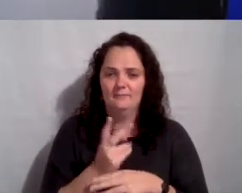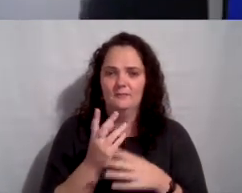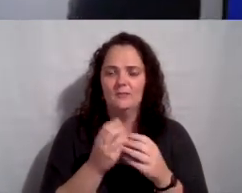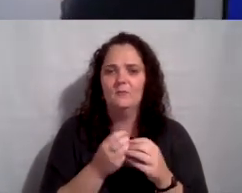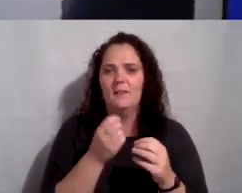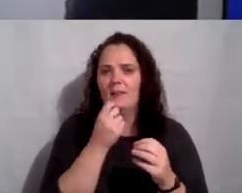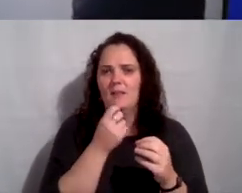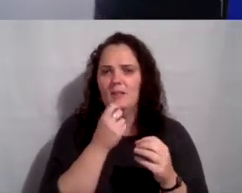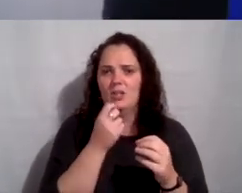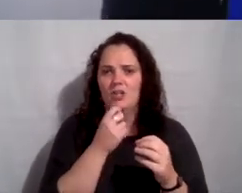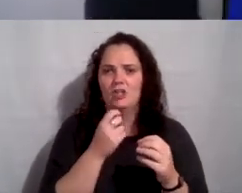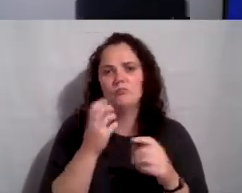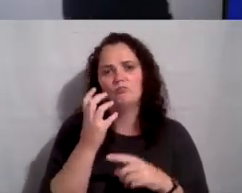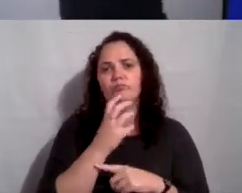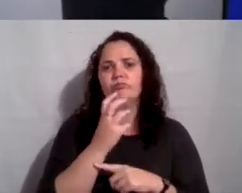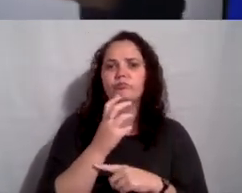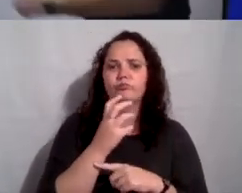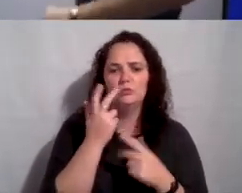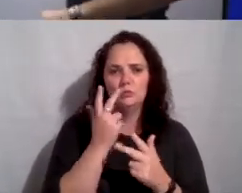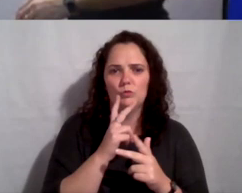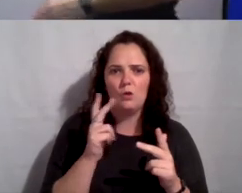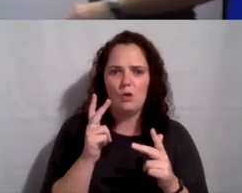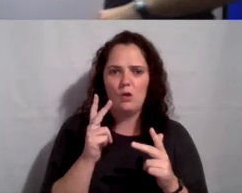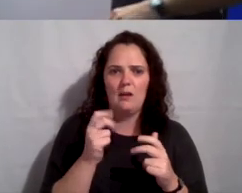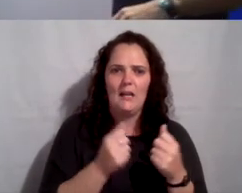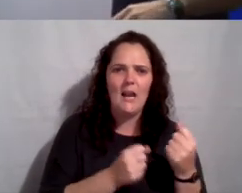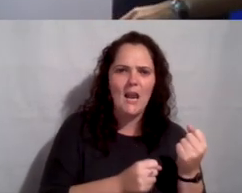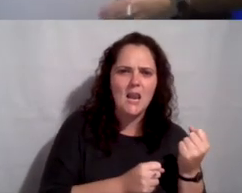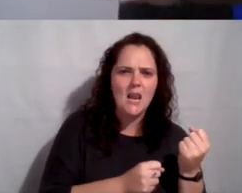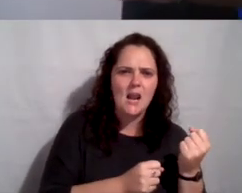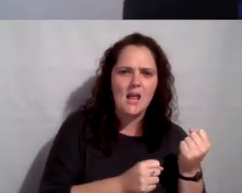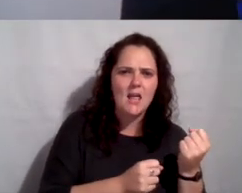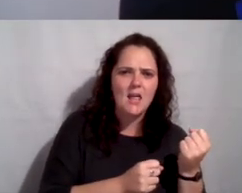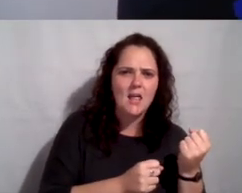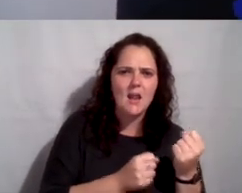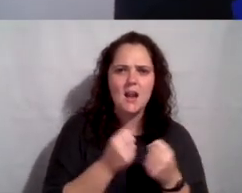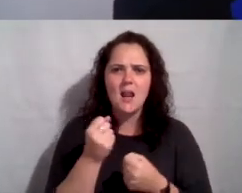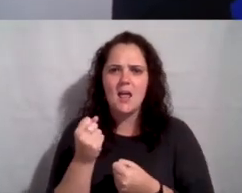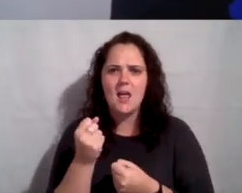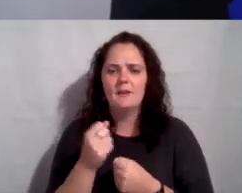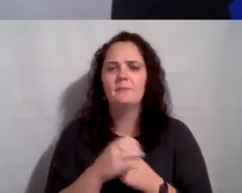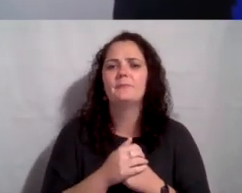kind of dynamic pose there, leaning on those bars and things as you can see there. Again, you can focus on one of them